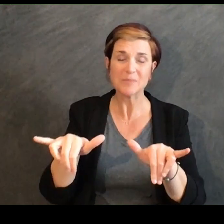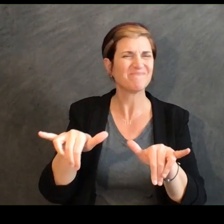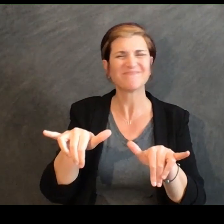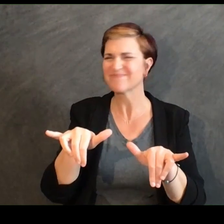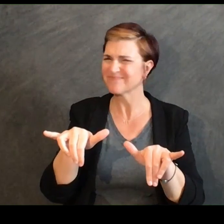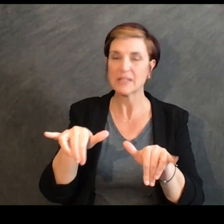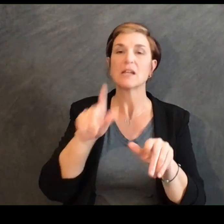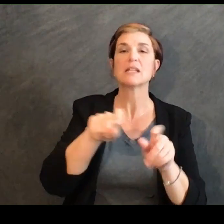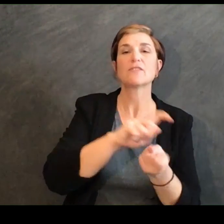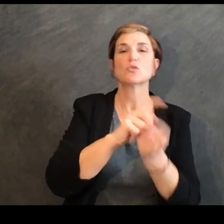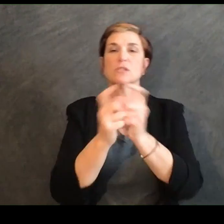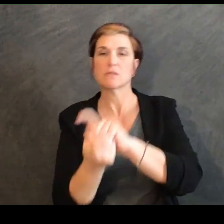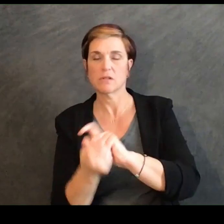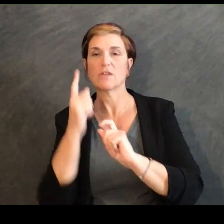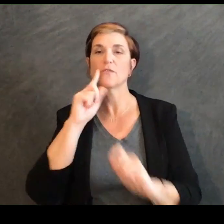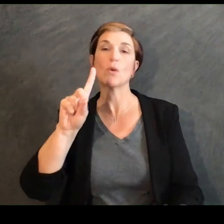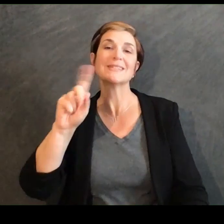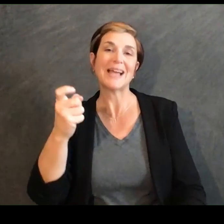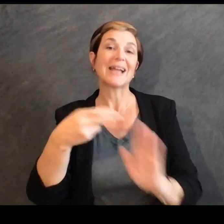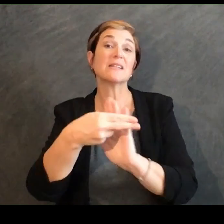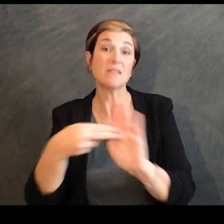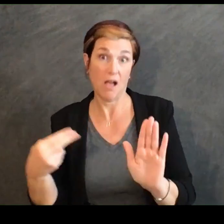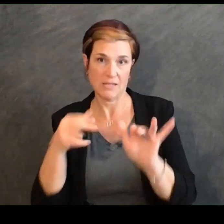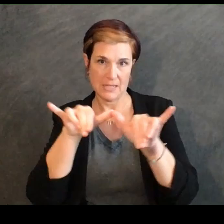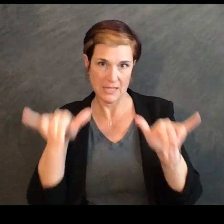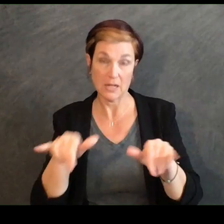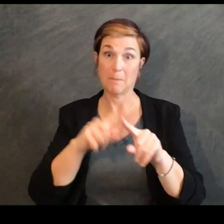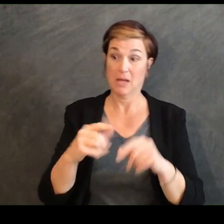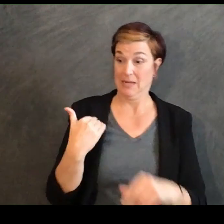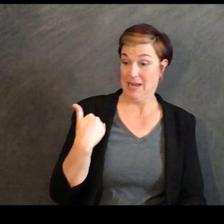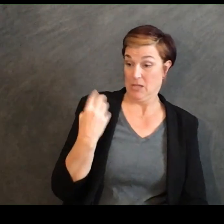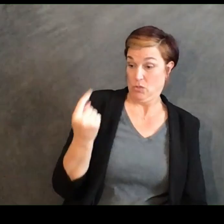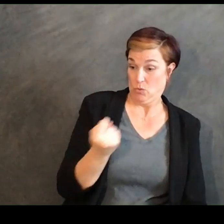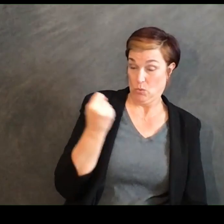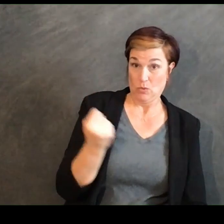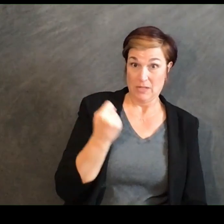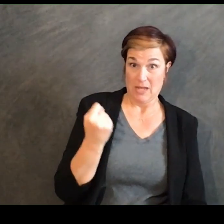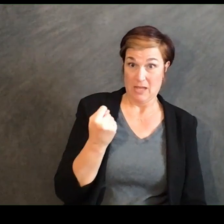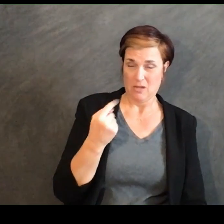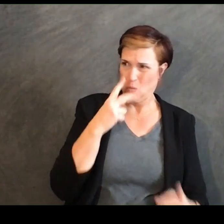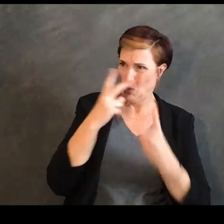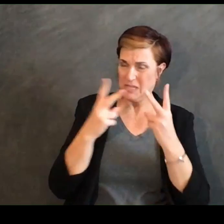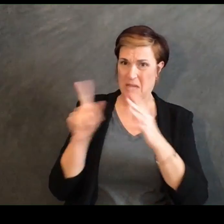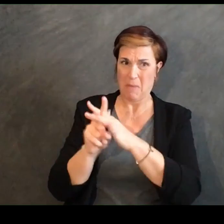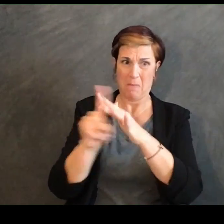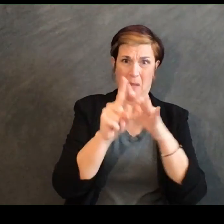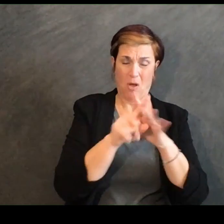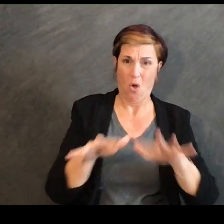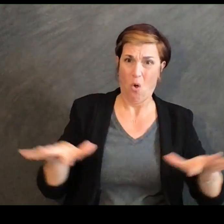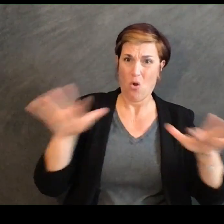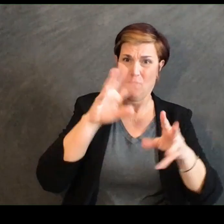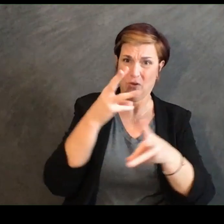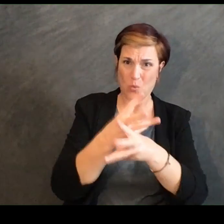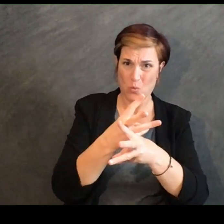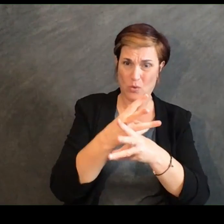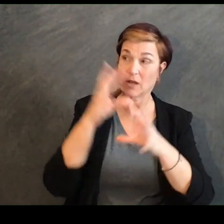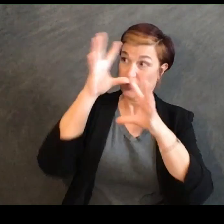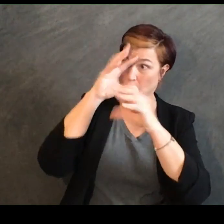seeing the spread of the virus around the globe the president realized that our current approach to testing was inadequate to need to meet the needs of